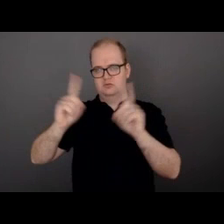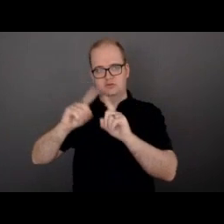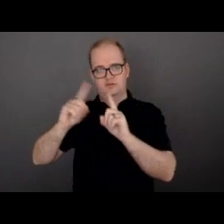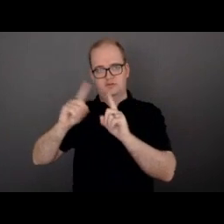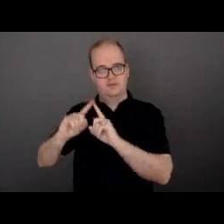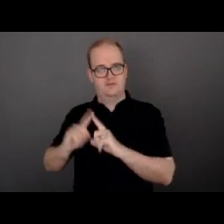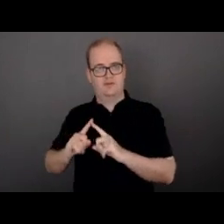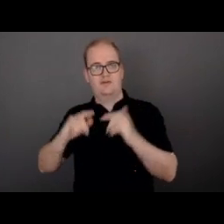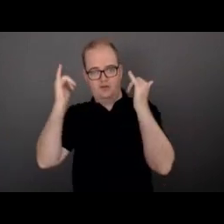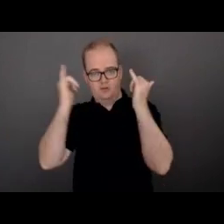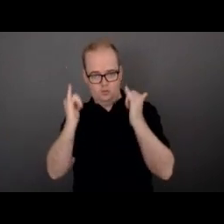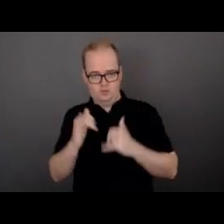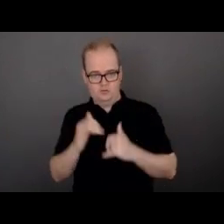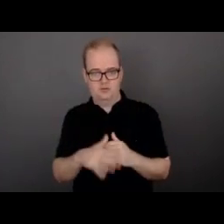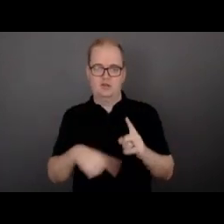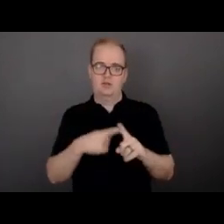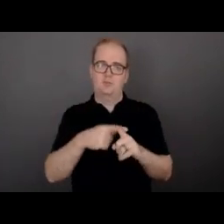children's courts for DV and child protection.